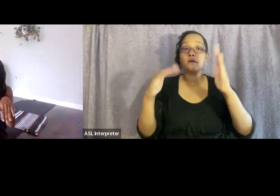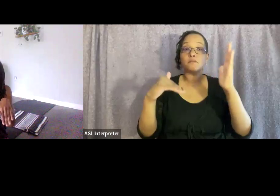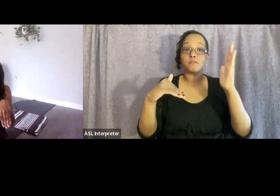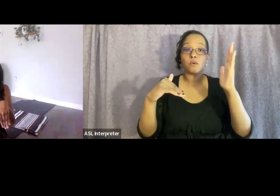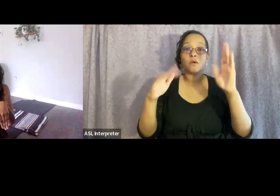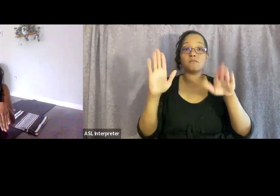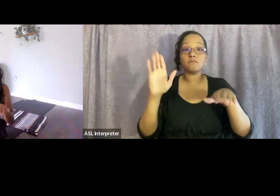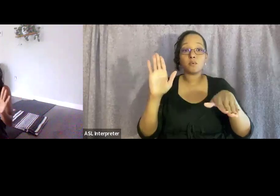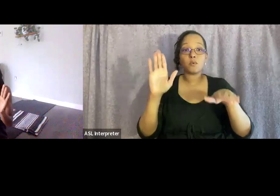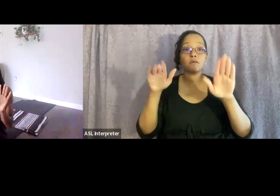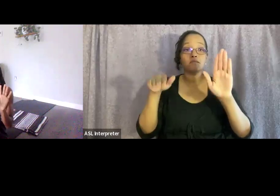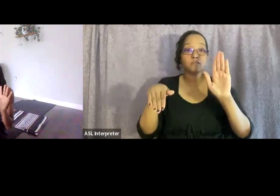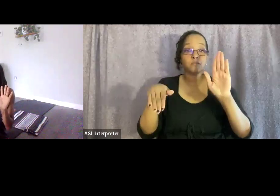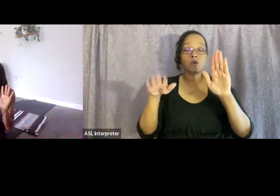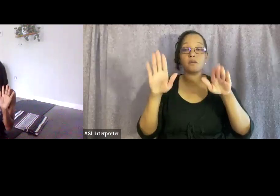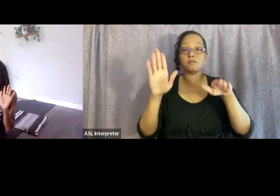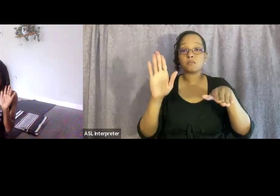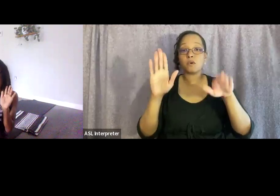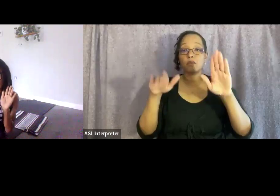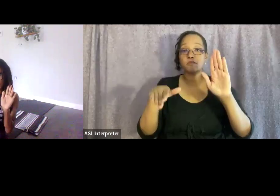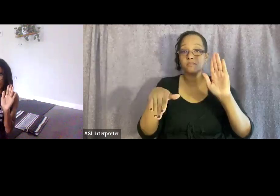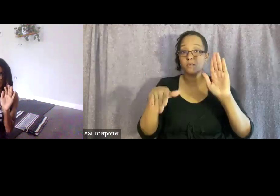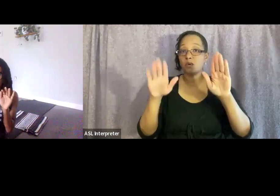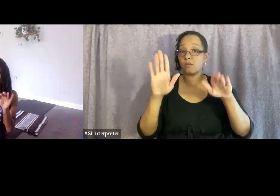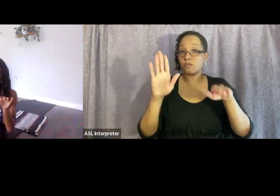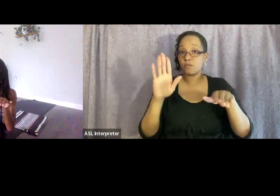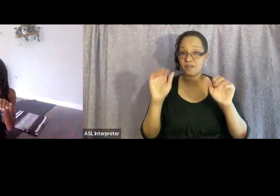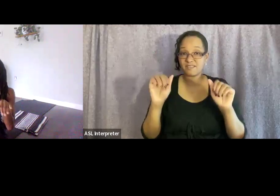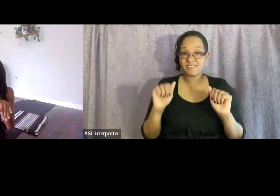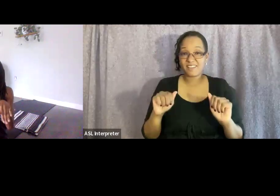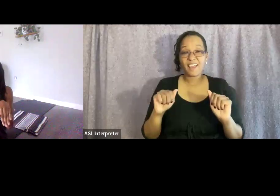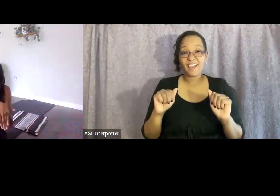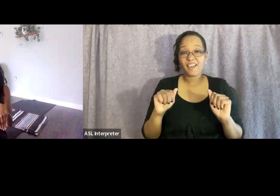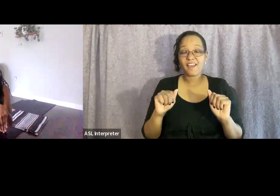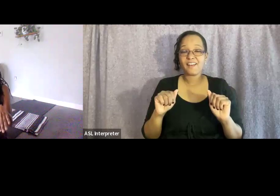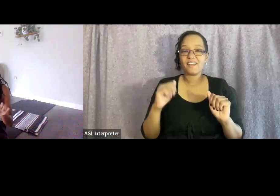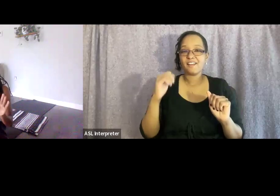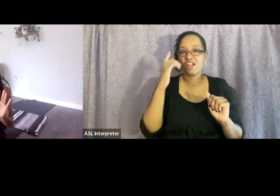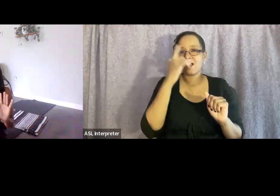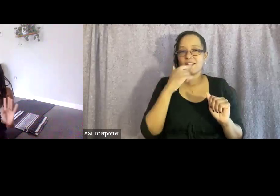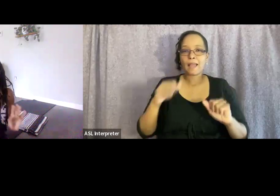I don't know, this like back and forth, almost weird petal shape with the feet.